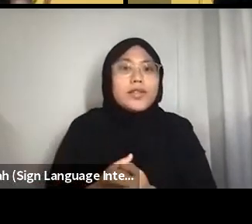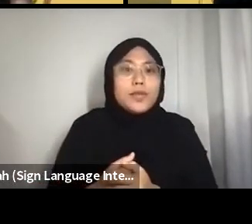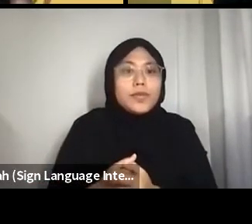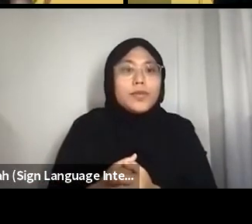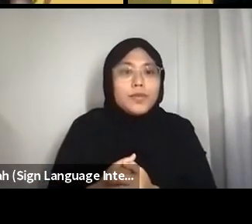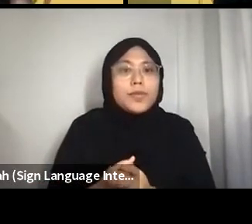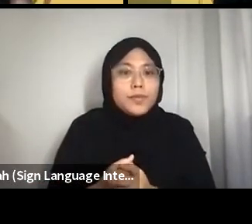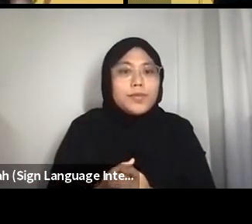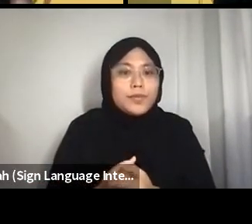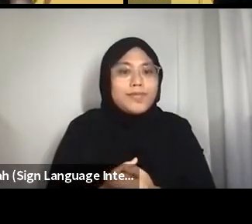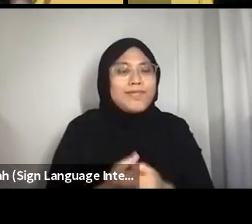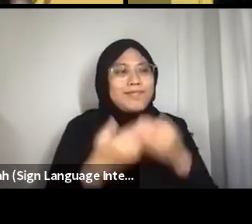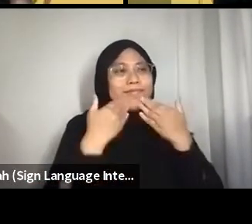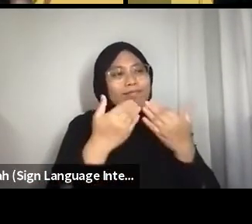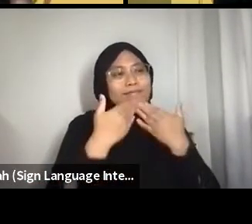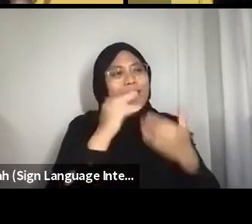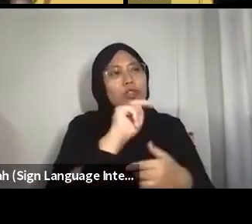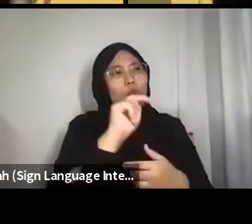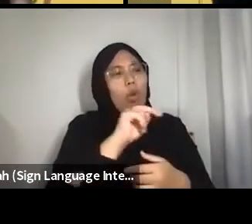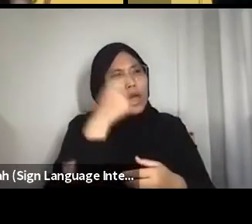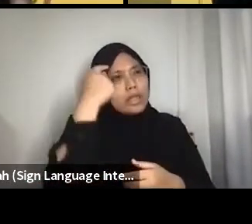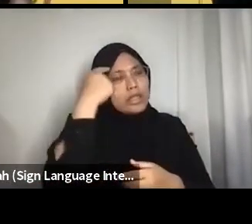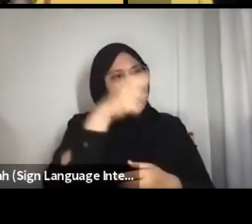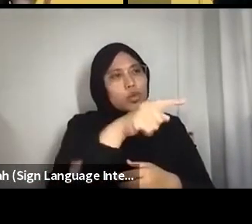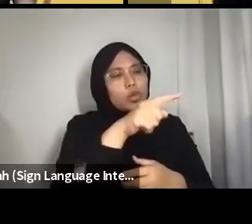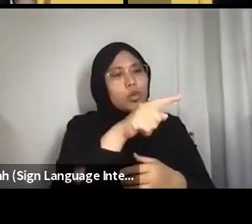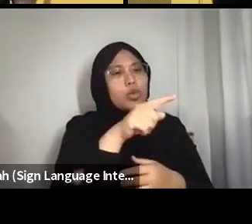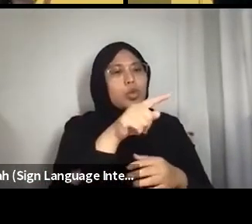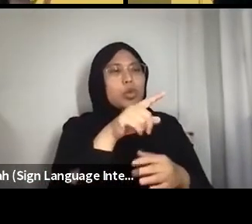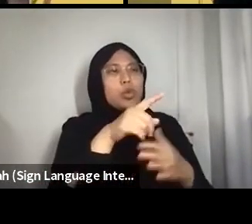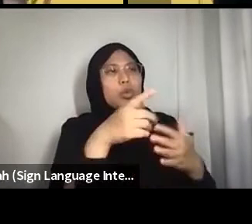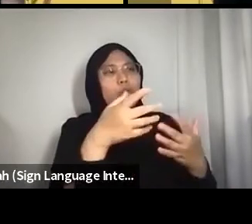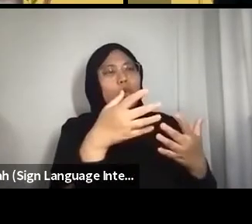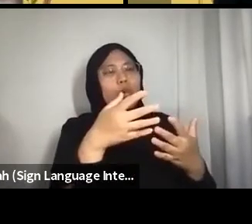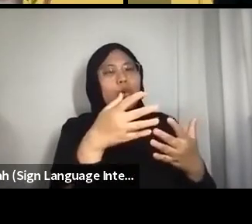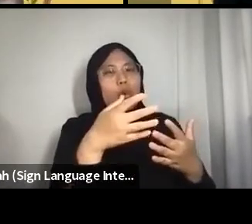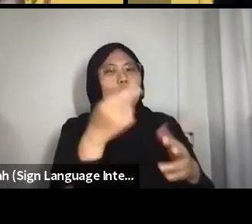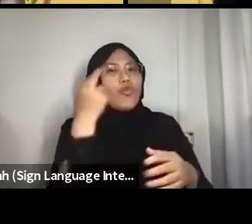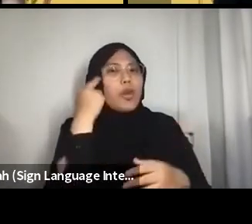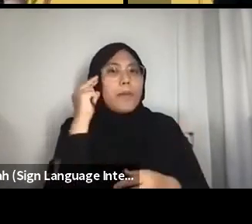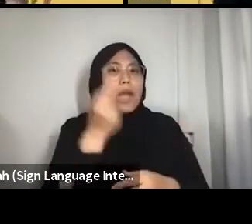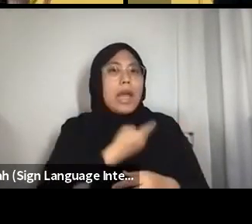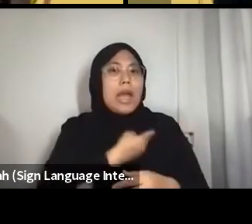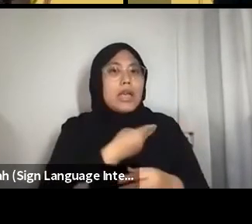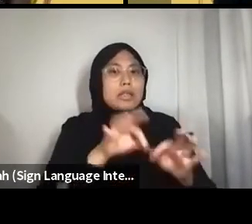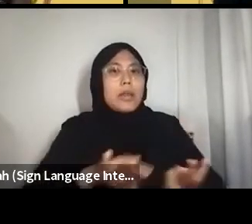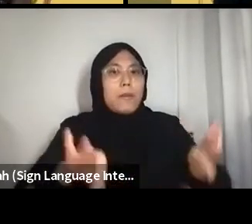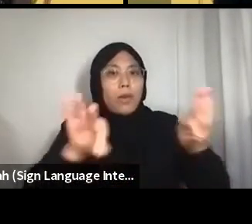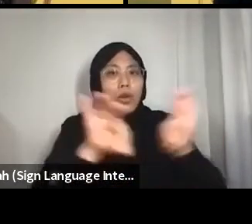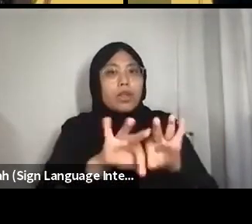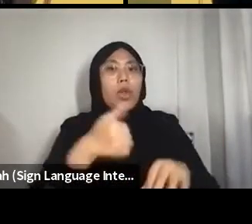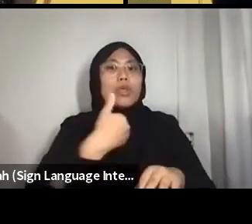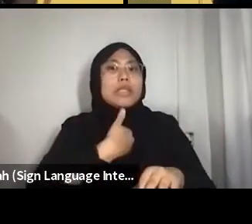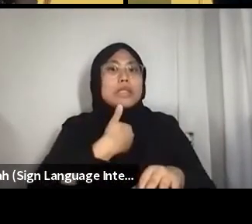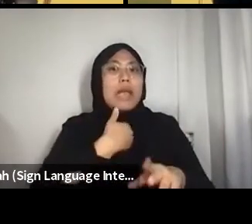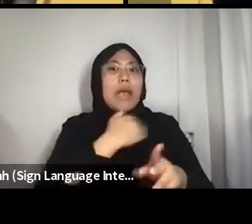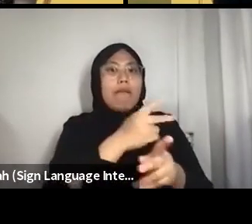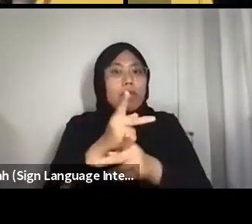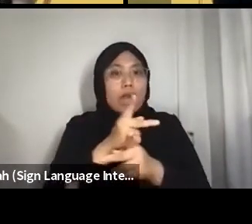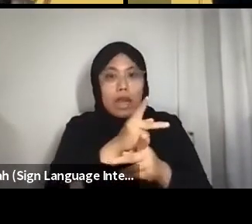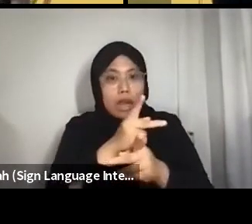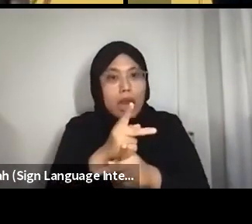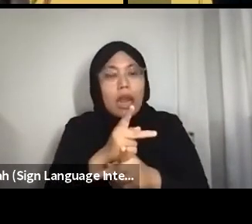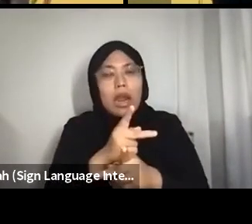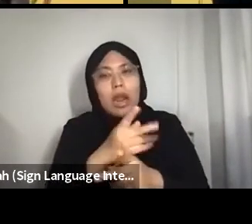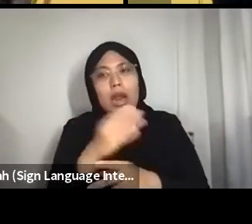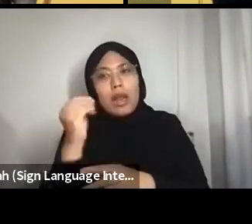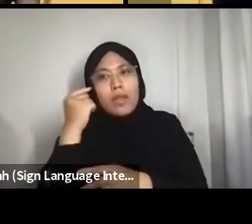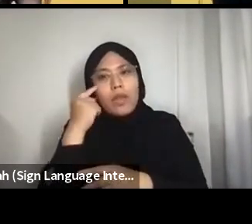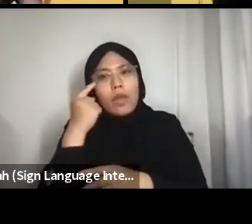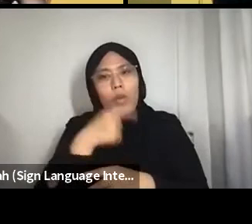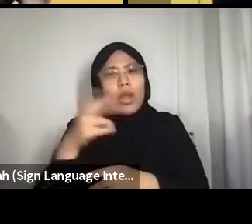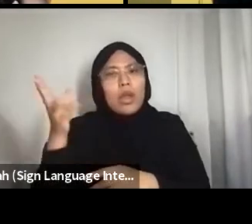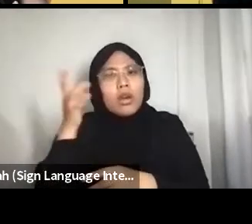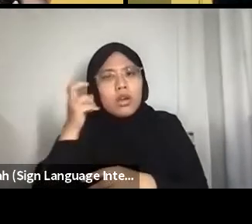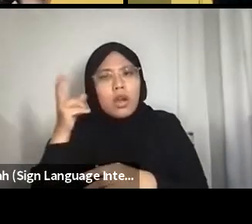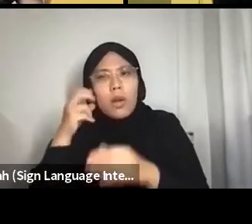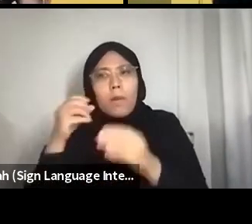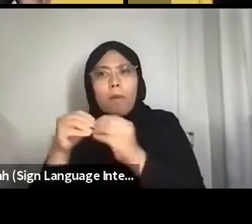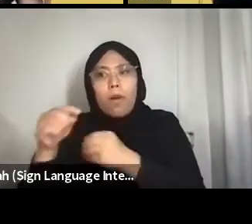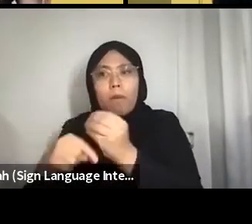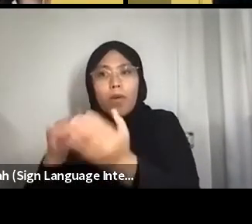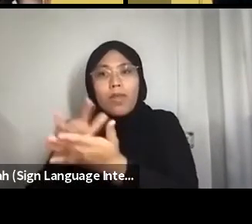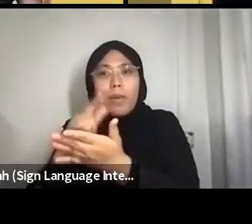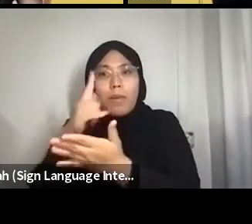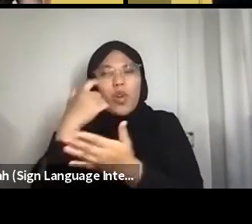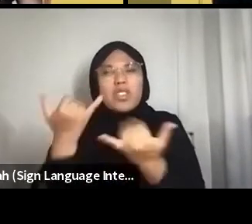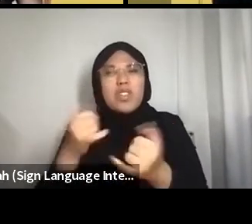Thanks nor, I think you’ve just reminded us of the importance of self care; we’ve been, in a way, hearing a lot more about that because of the pandemic lately.